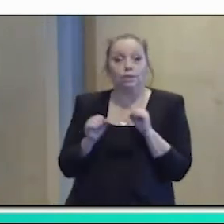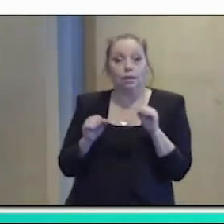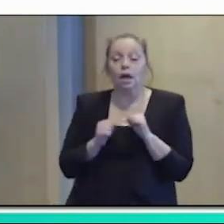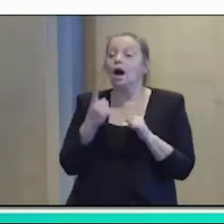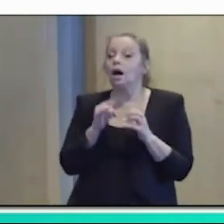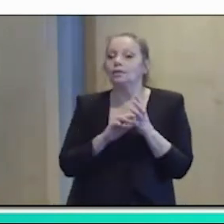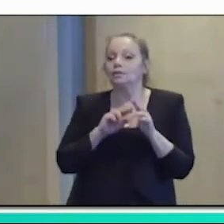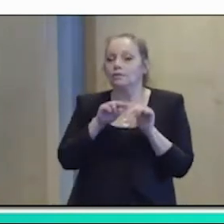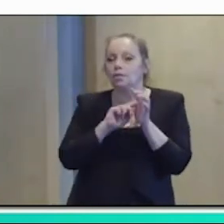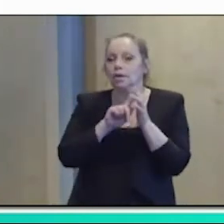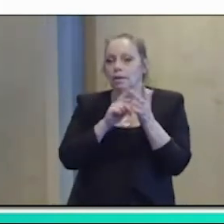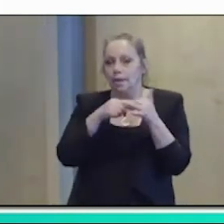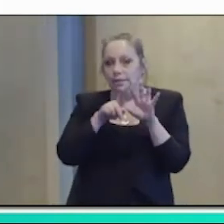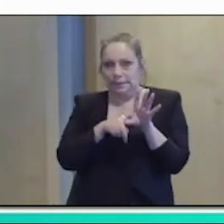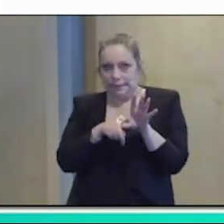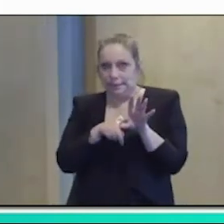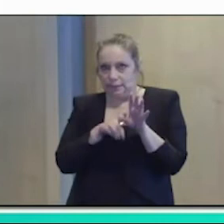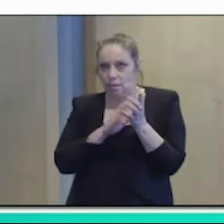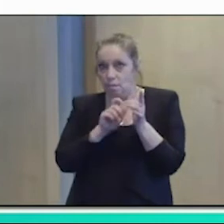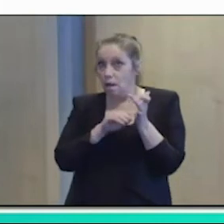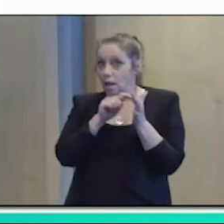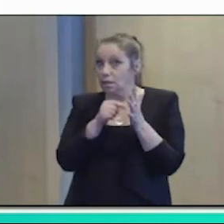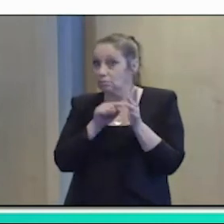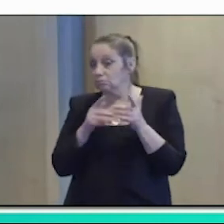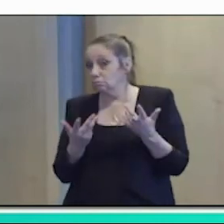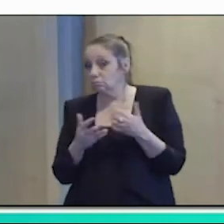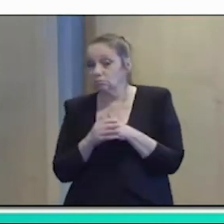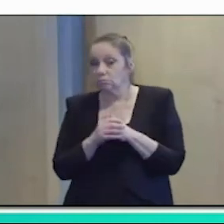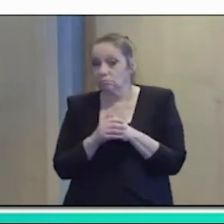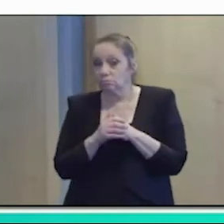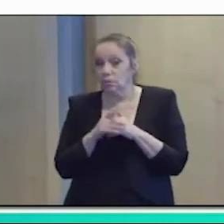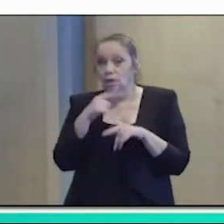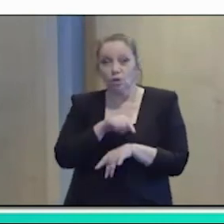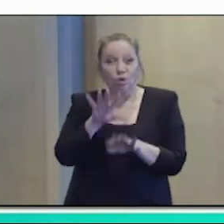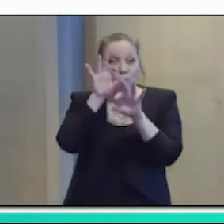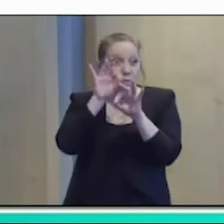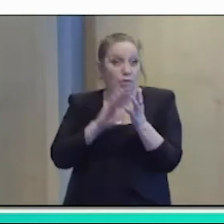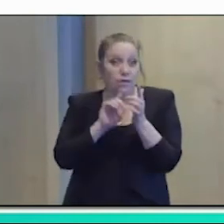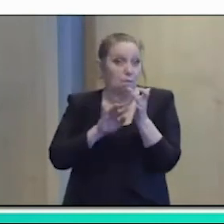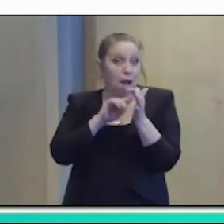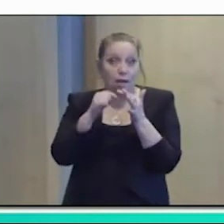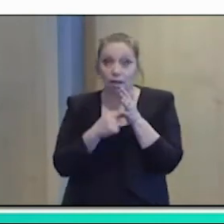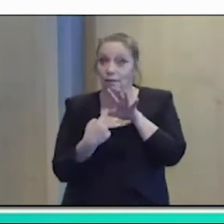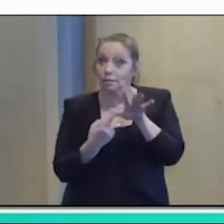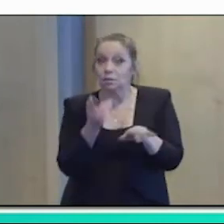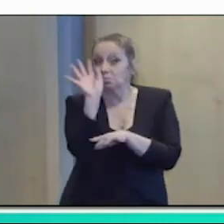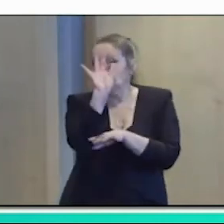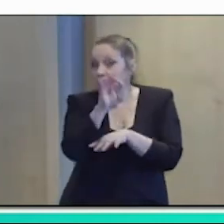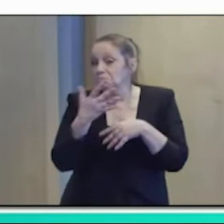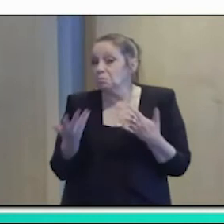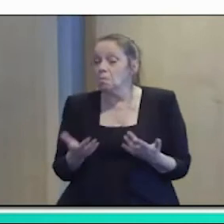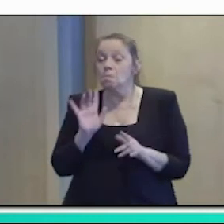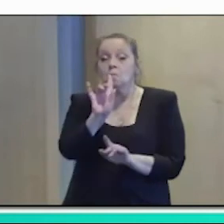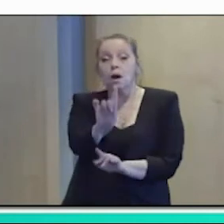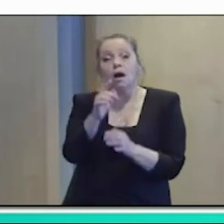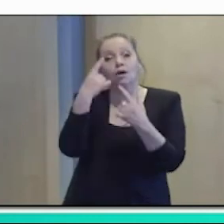a capacity market which is perhaps not it's not an ideal market solution, but it shows that market